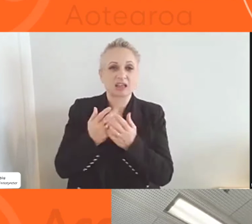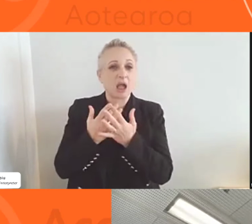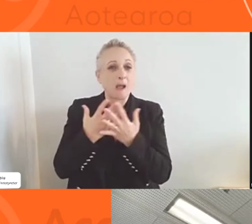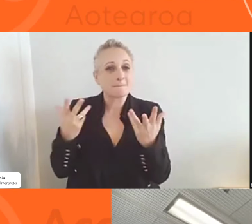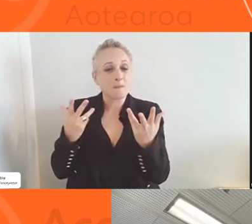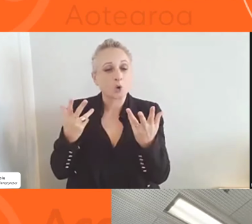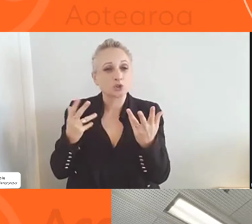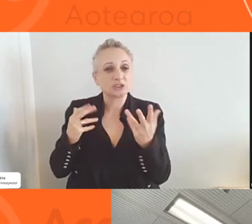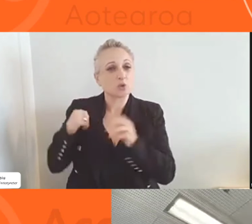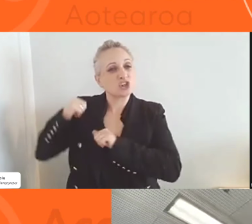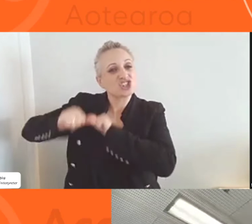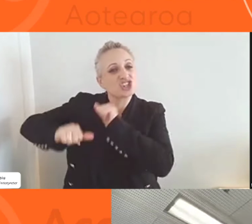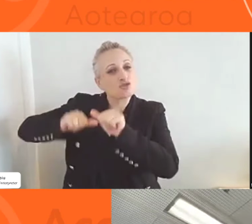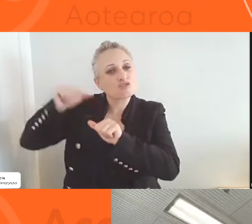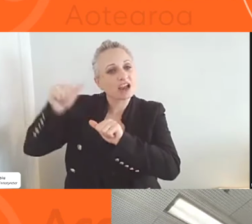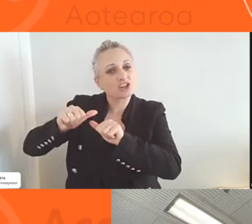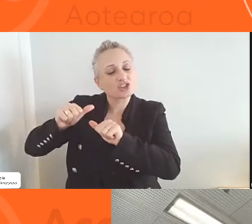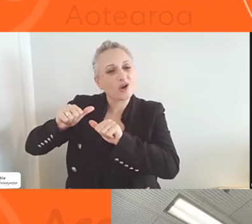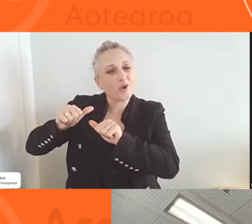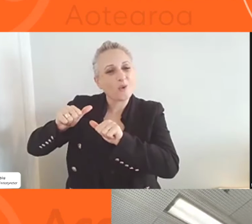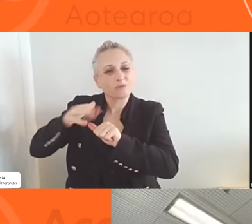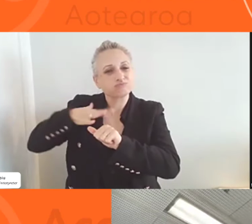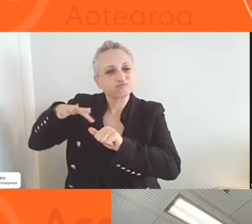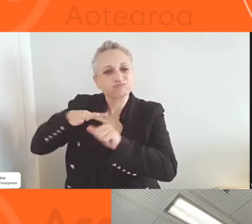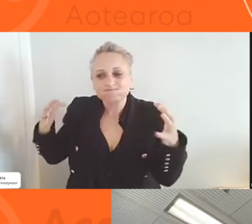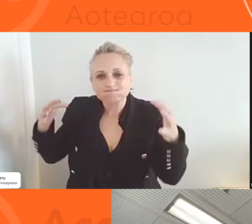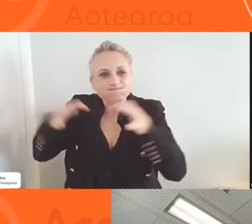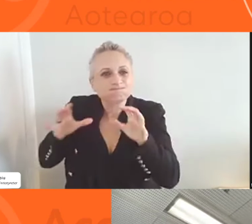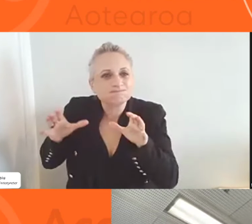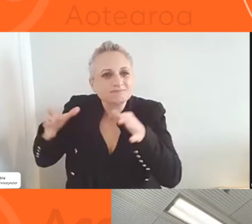we have where you've got people with different needs, ages whatever,